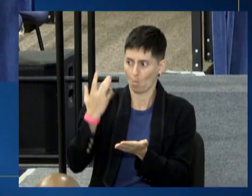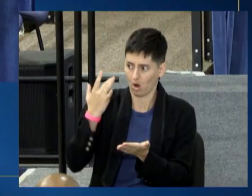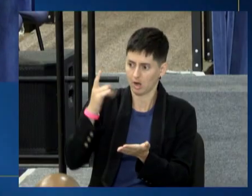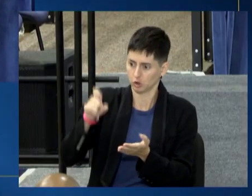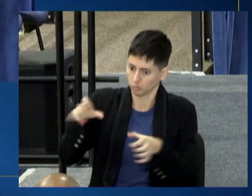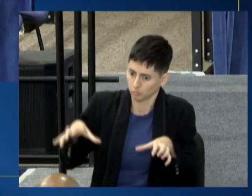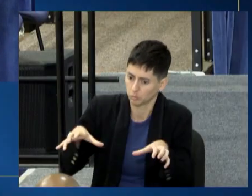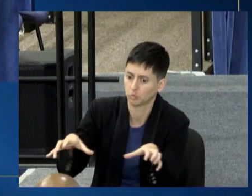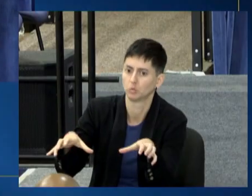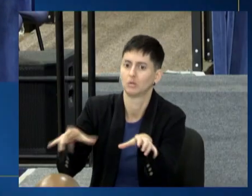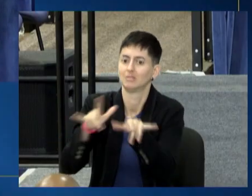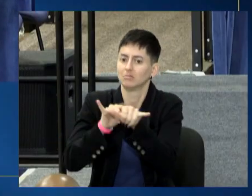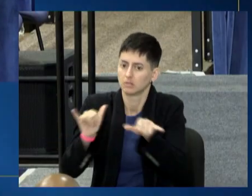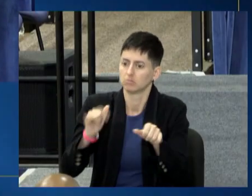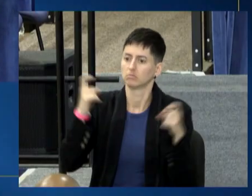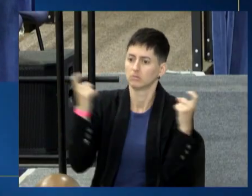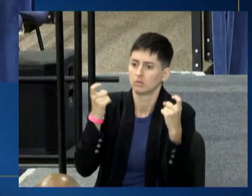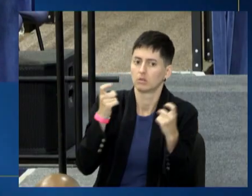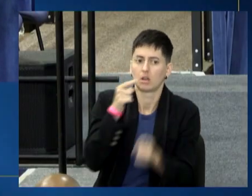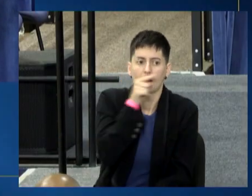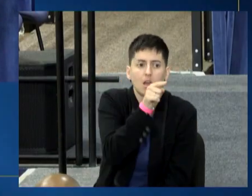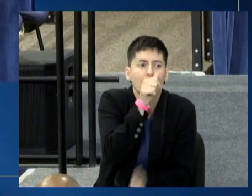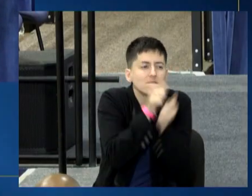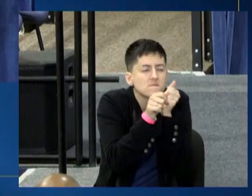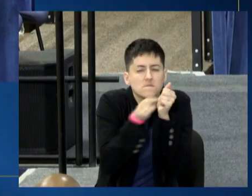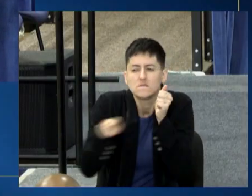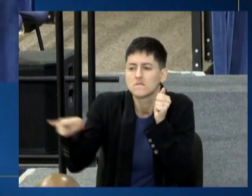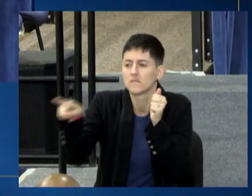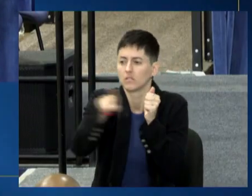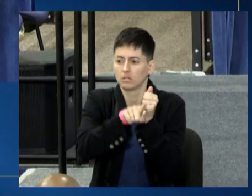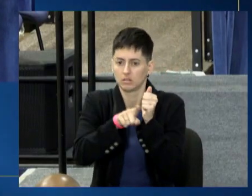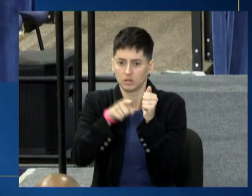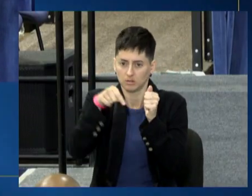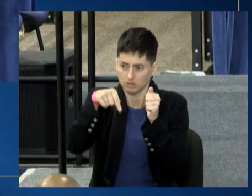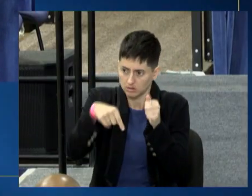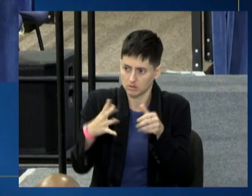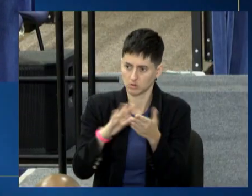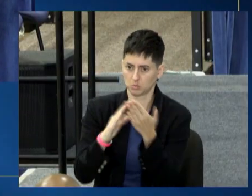community who is willing to share a case example with us and say, "Yes, when we do this, it works."